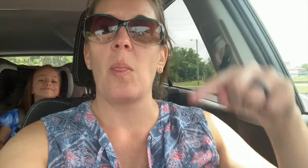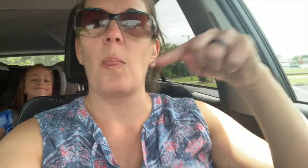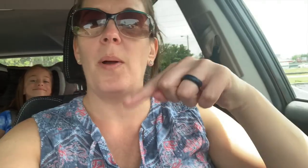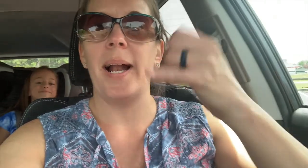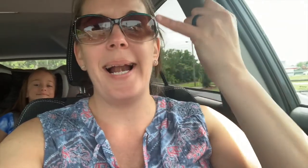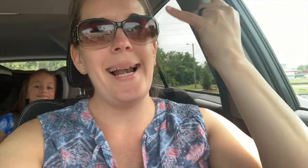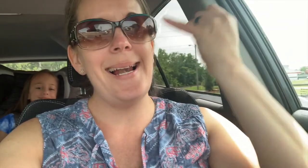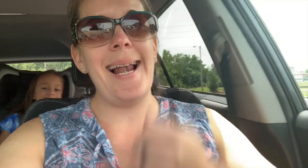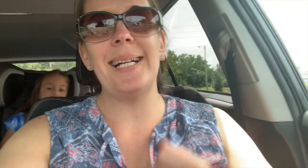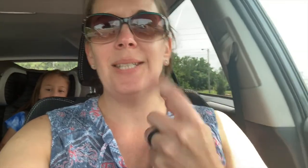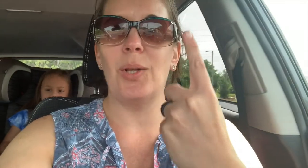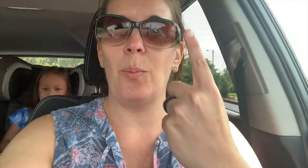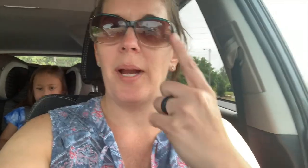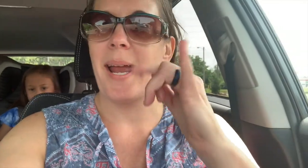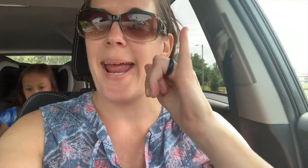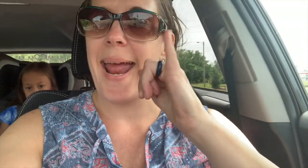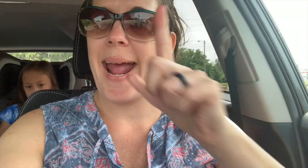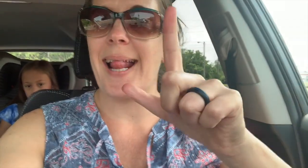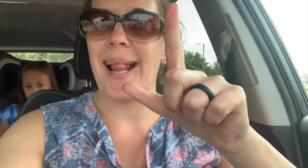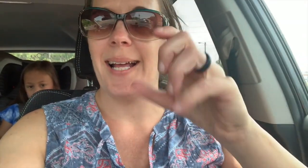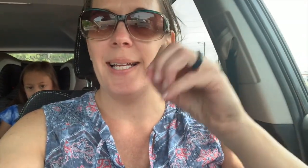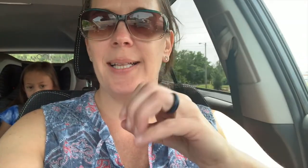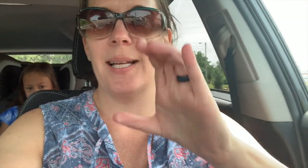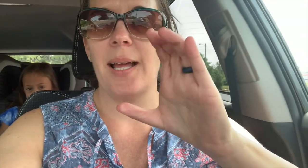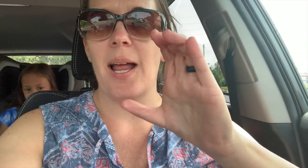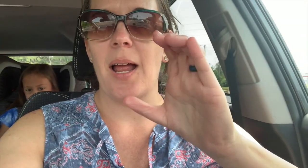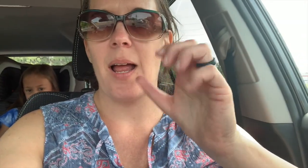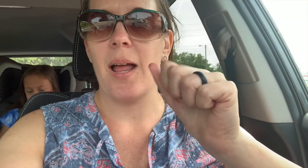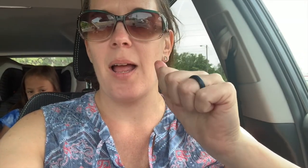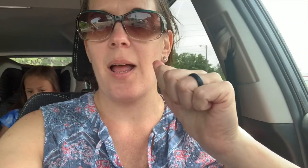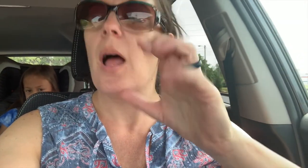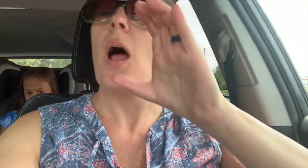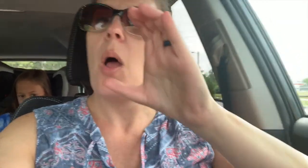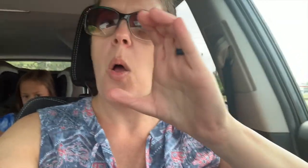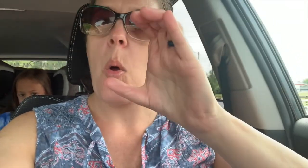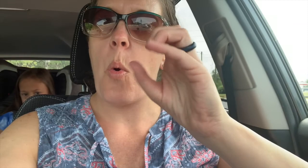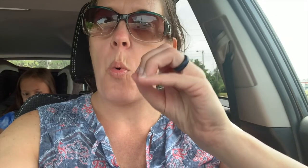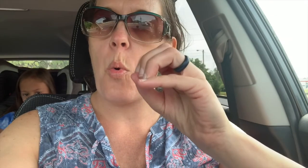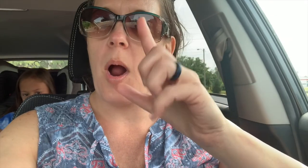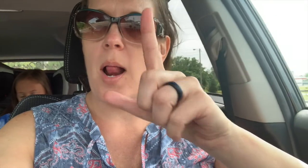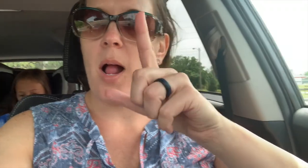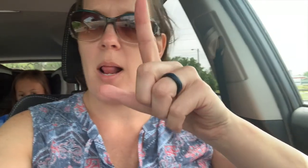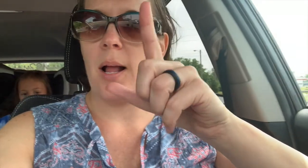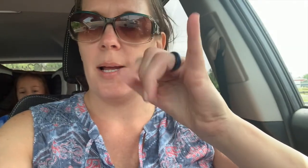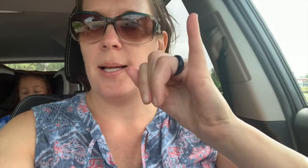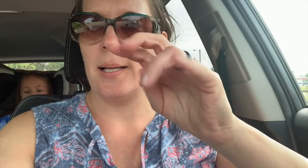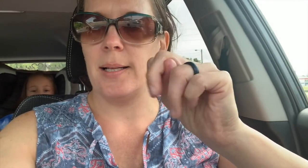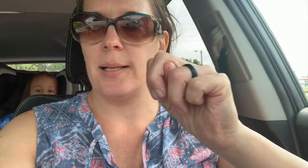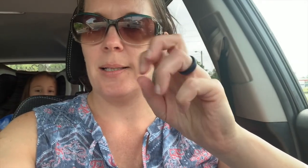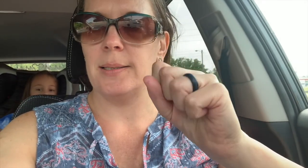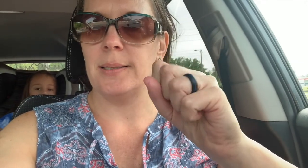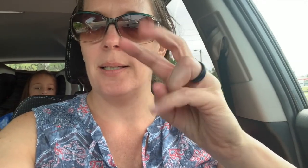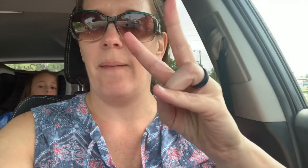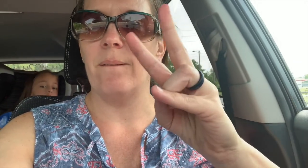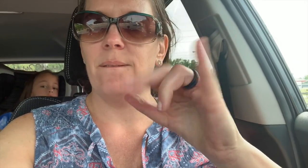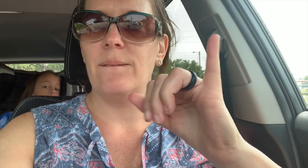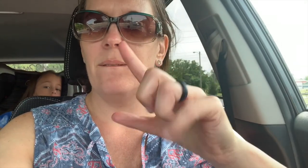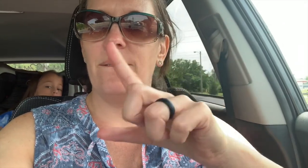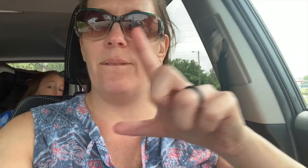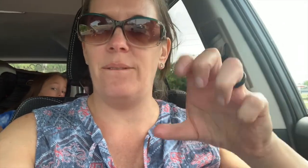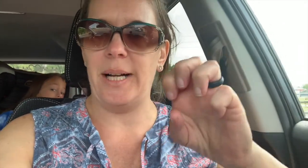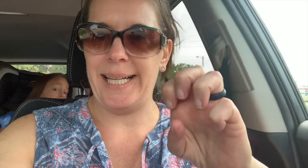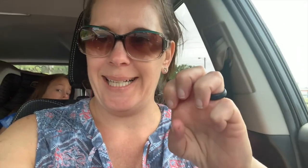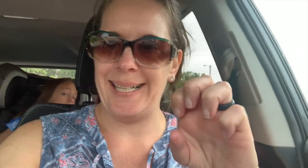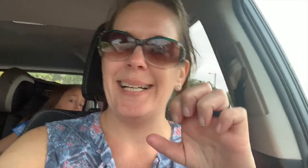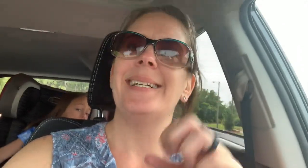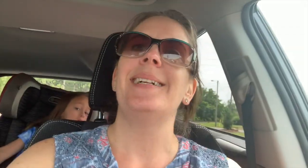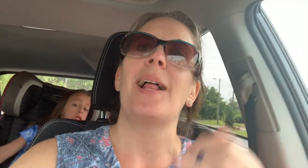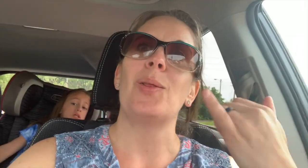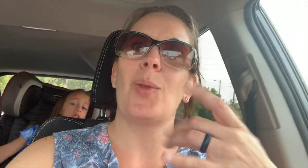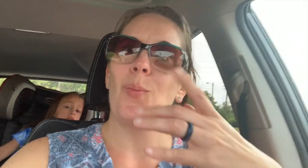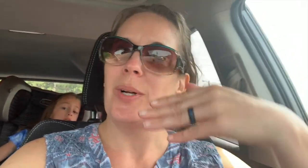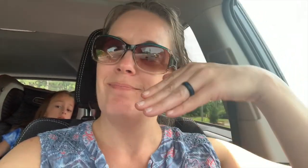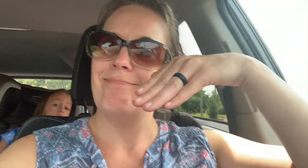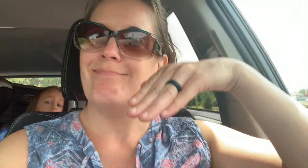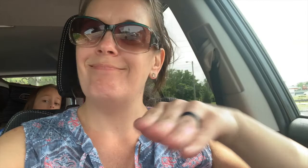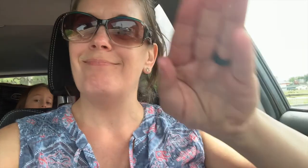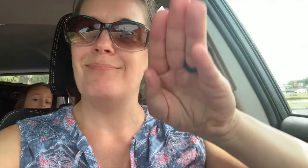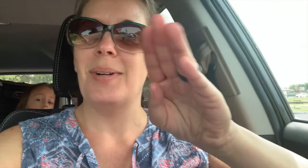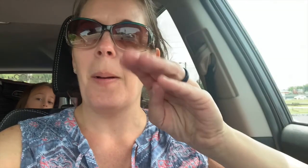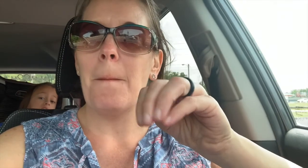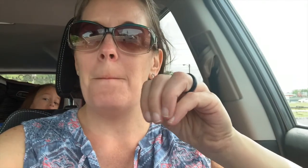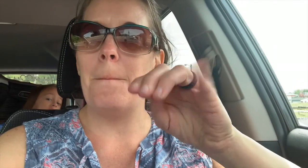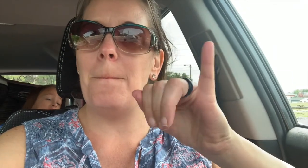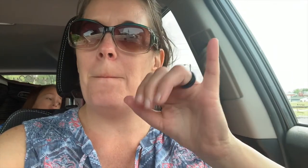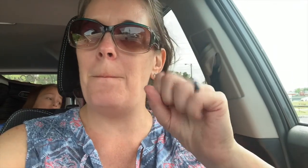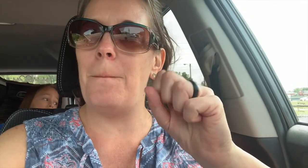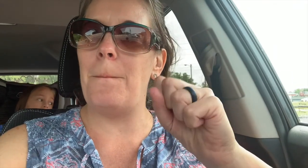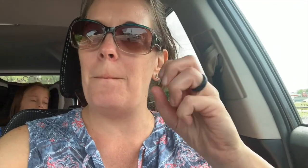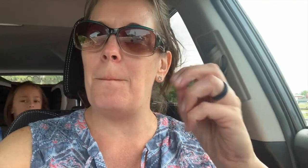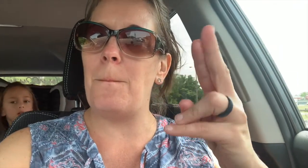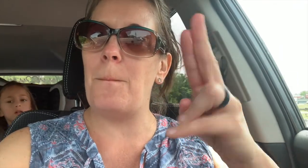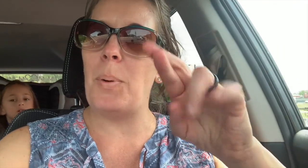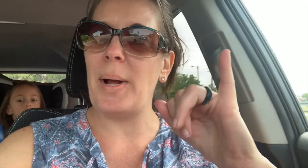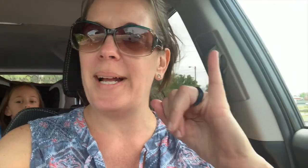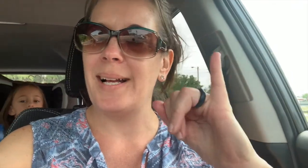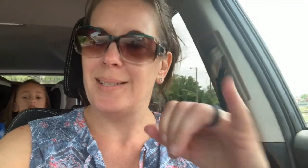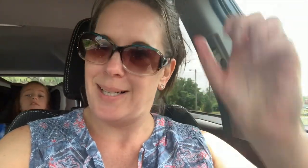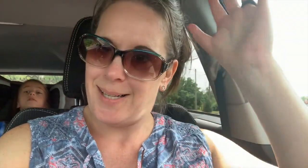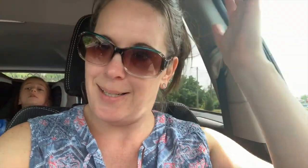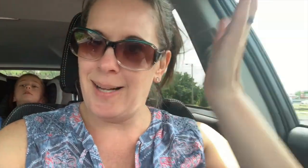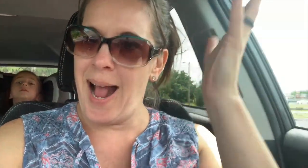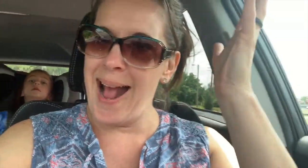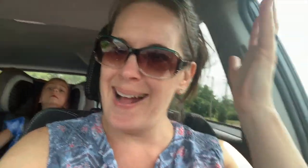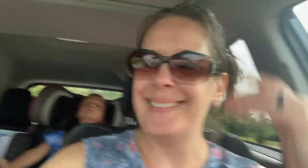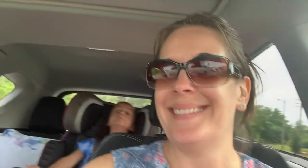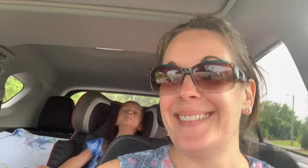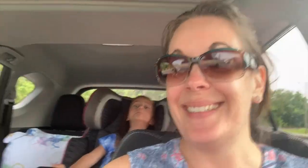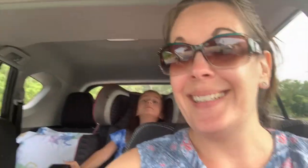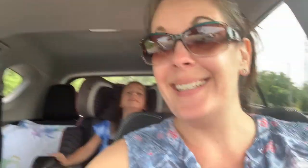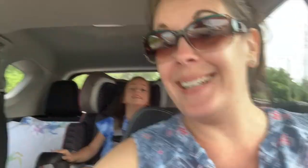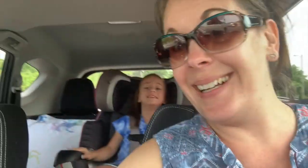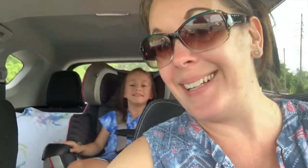This is last one of Illinois of Collinsville (Correct fingerspelling) then we are entering Missouri.